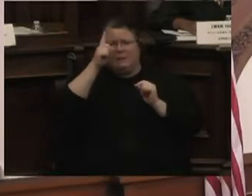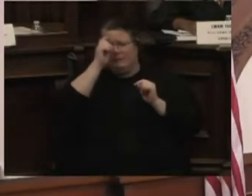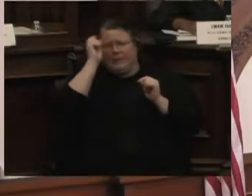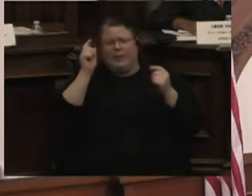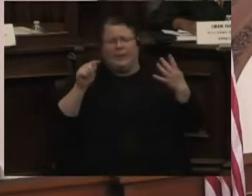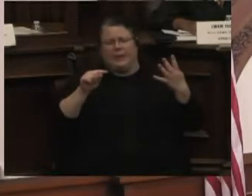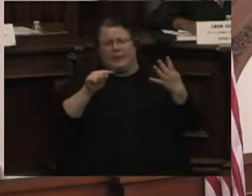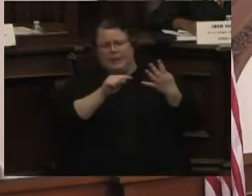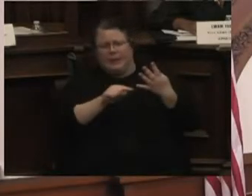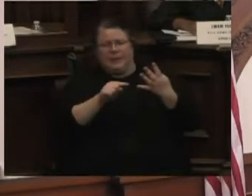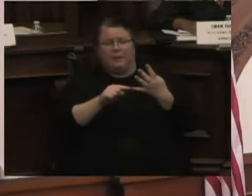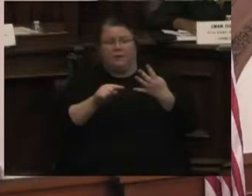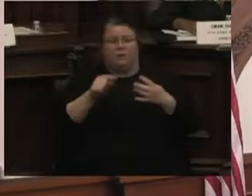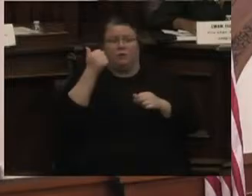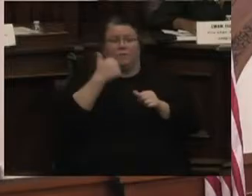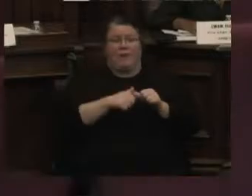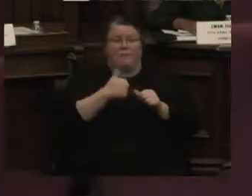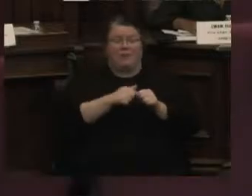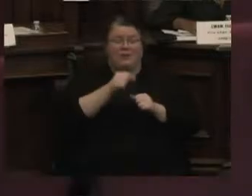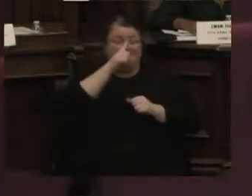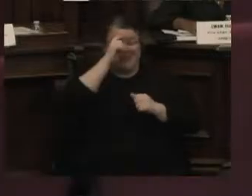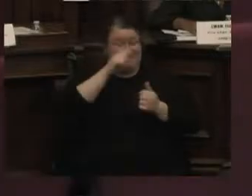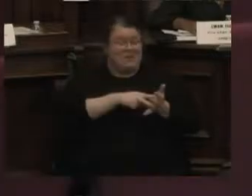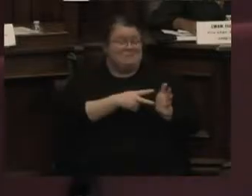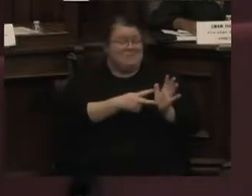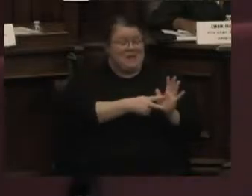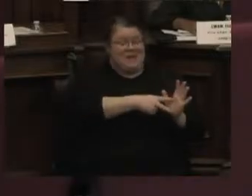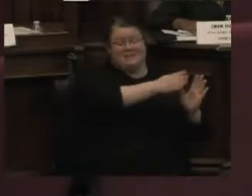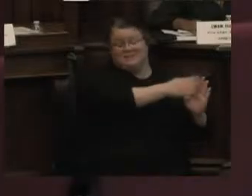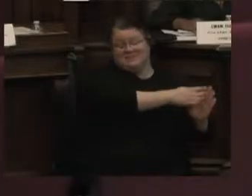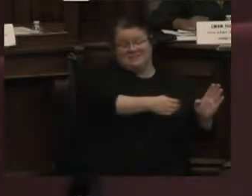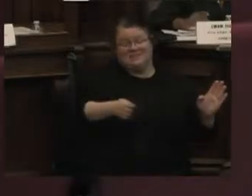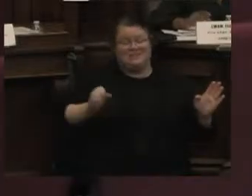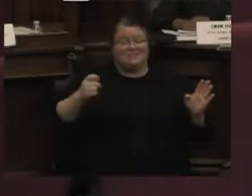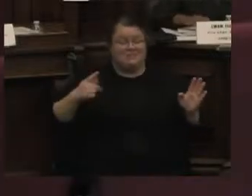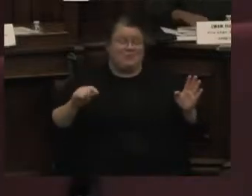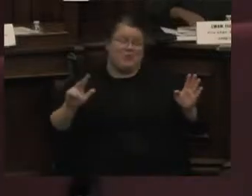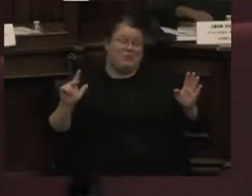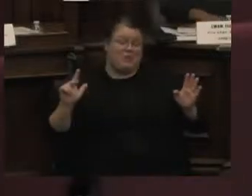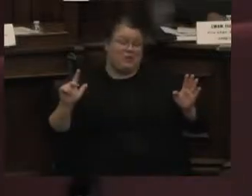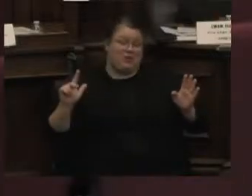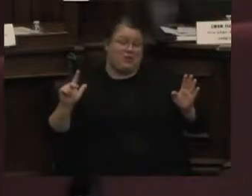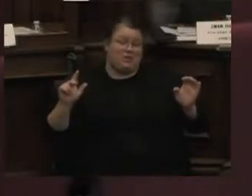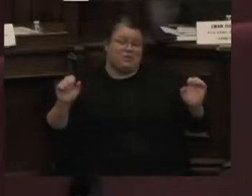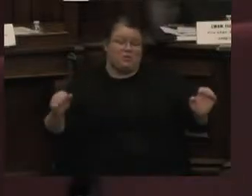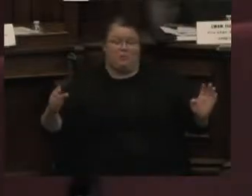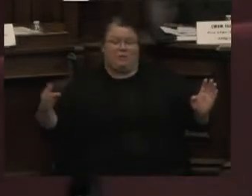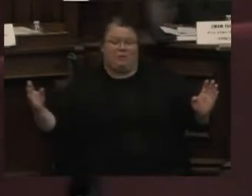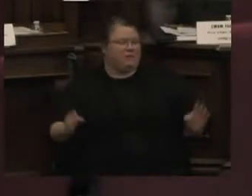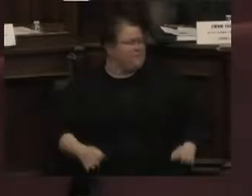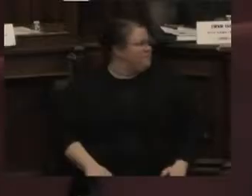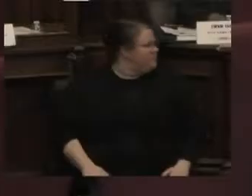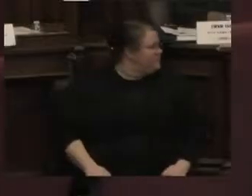So my hope is that we can move forward in late summer. And